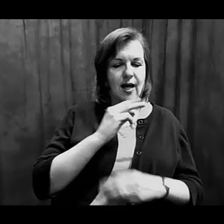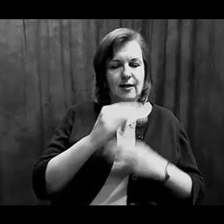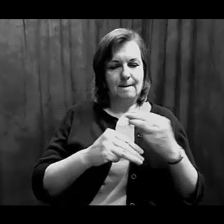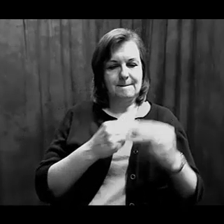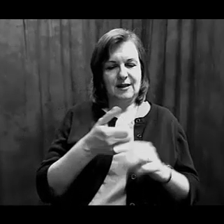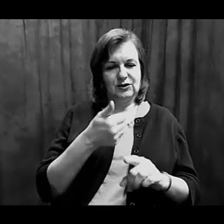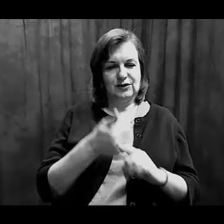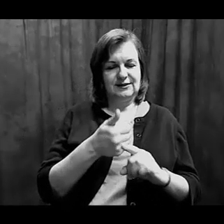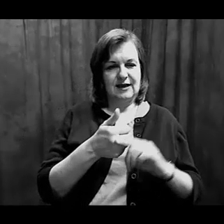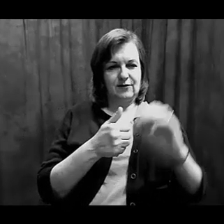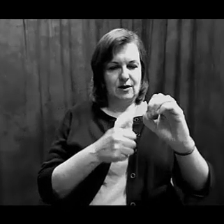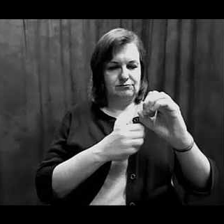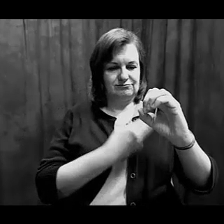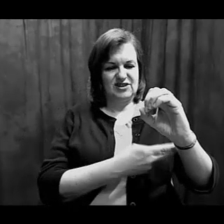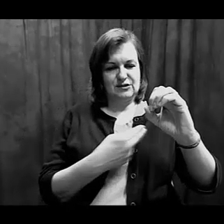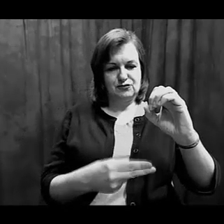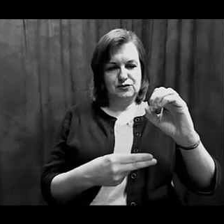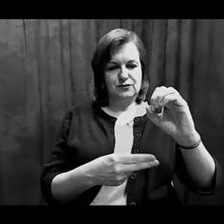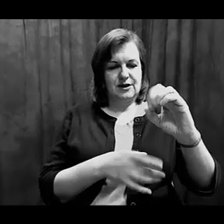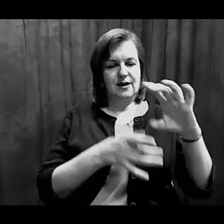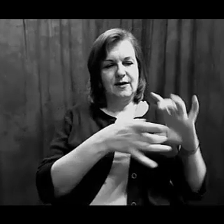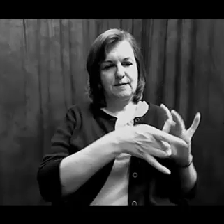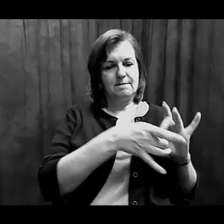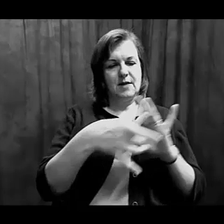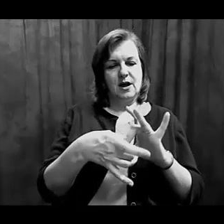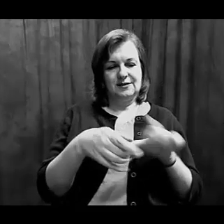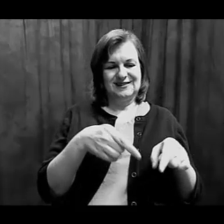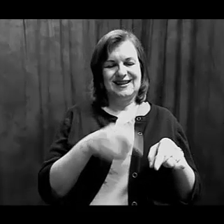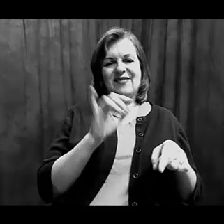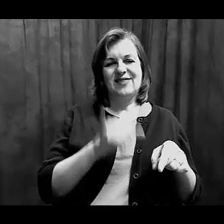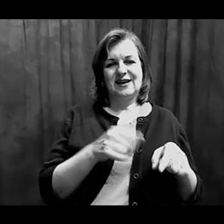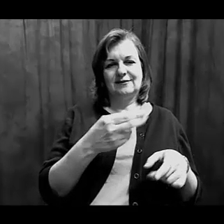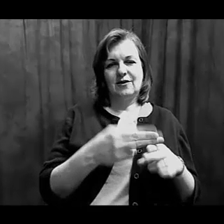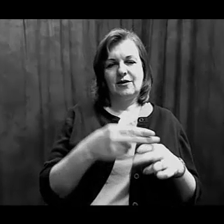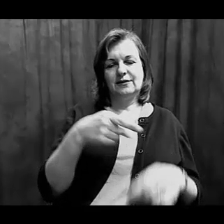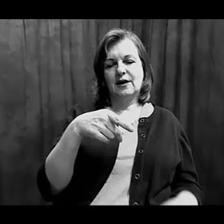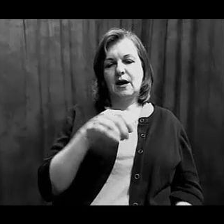of the water molecule itself